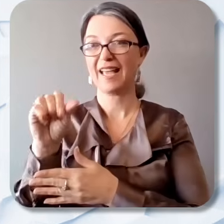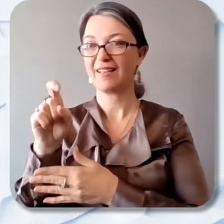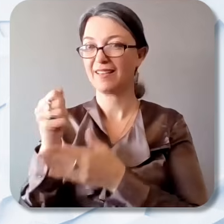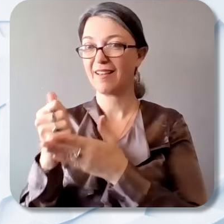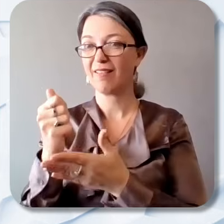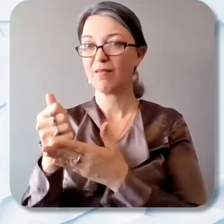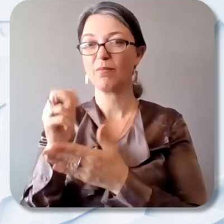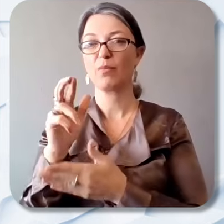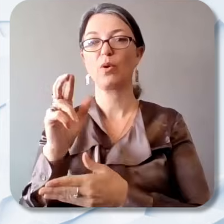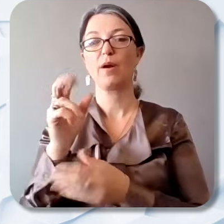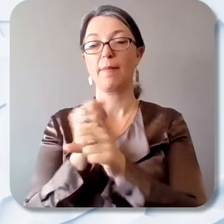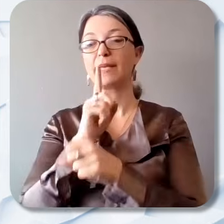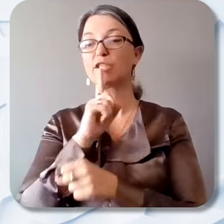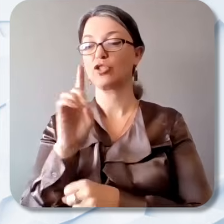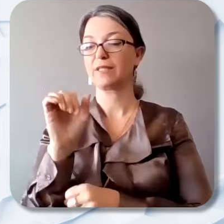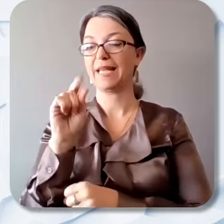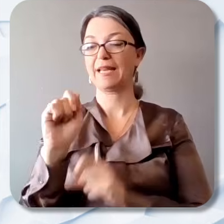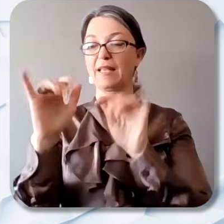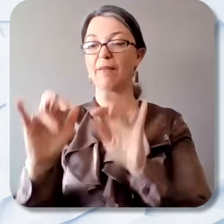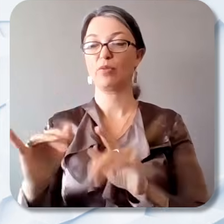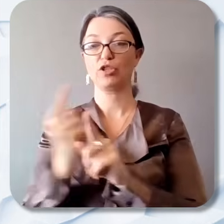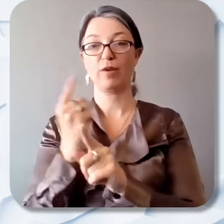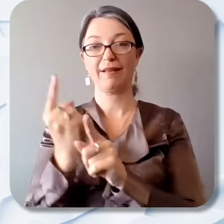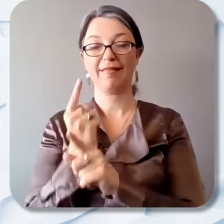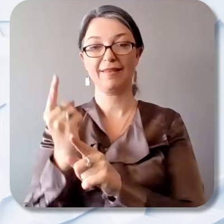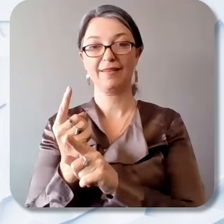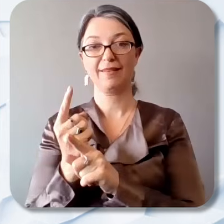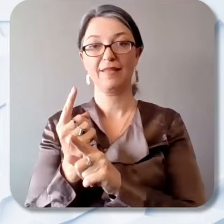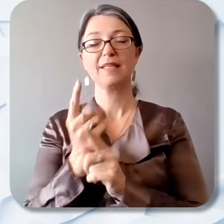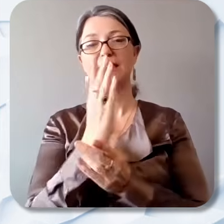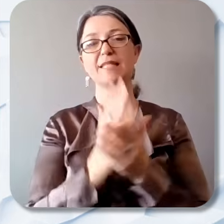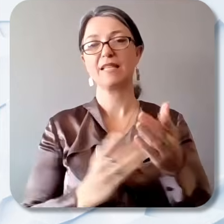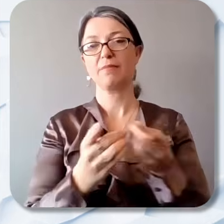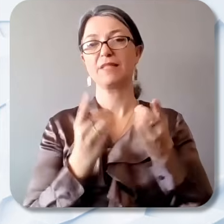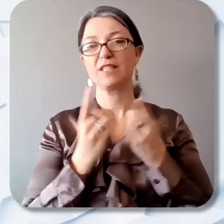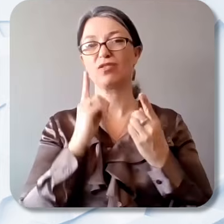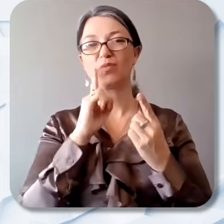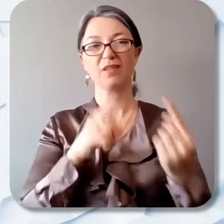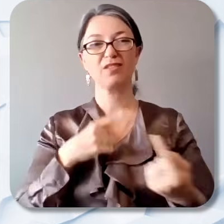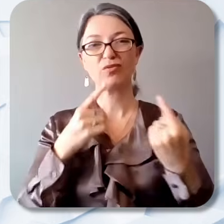data is inputted correctly and then some districts are really struggling, and that can be layered in lots of different ways.